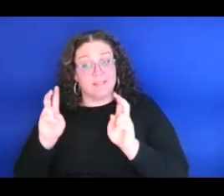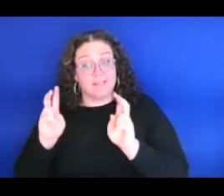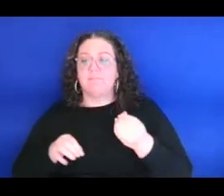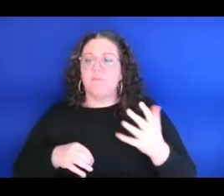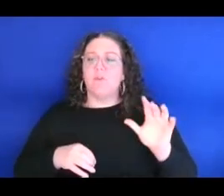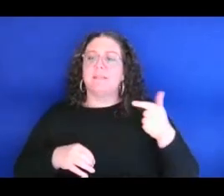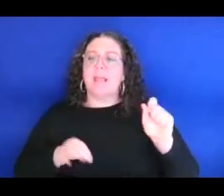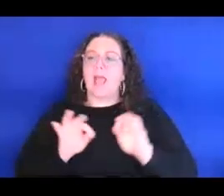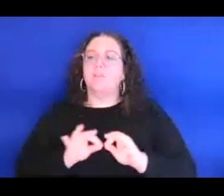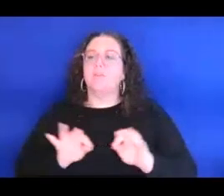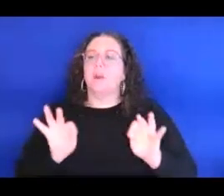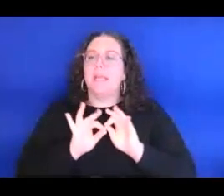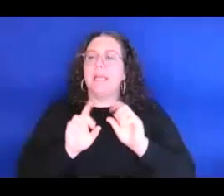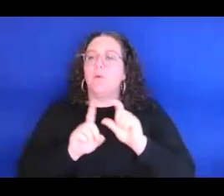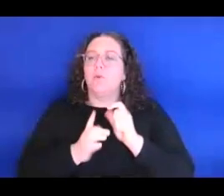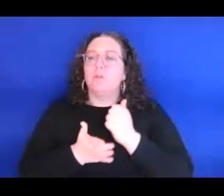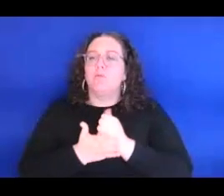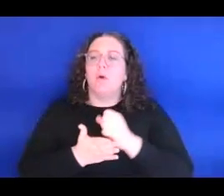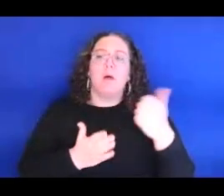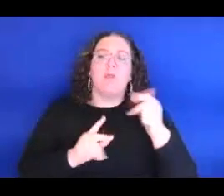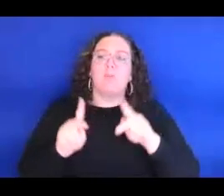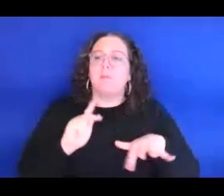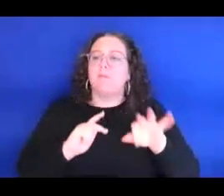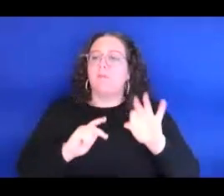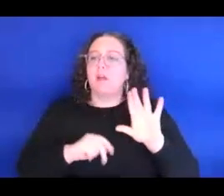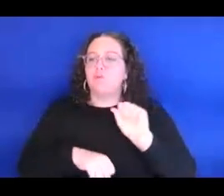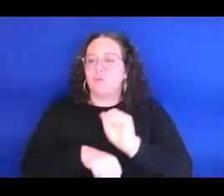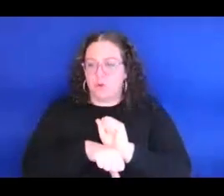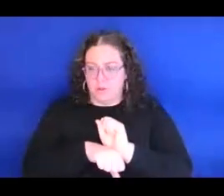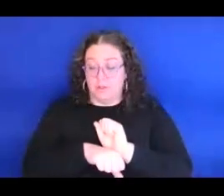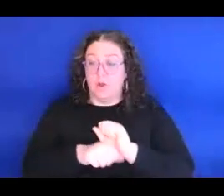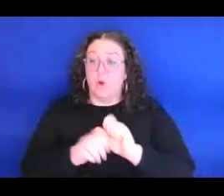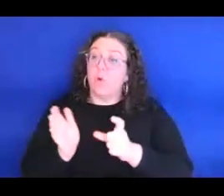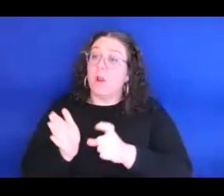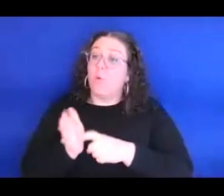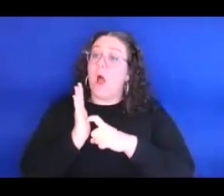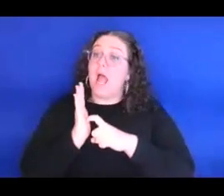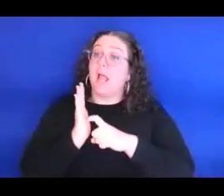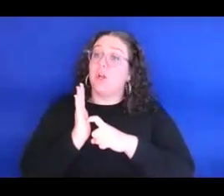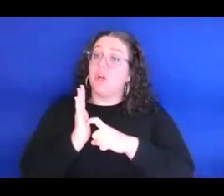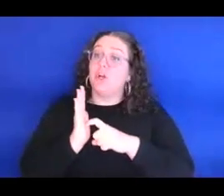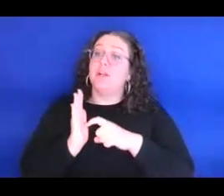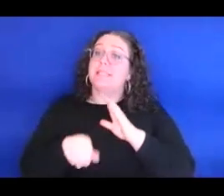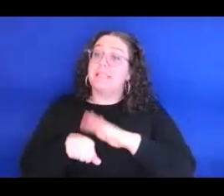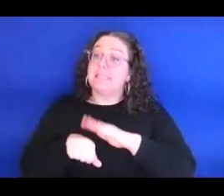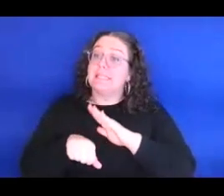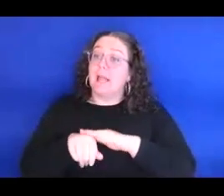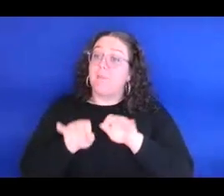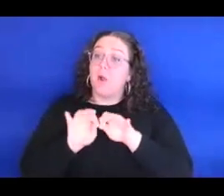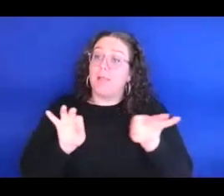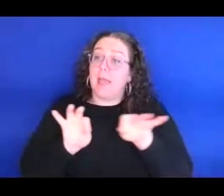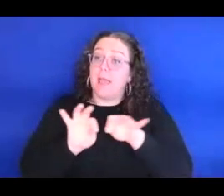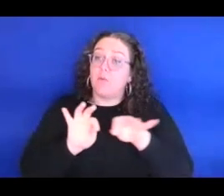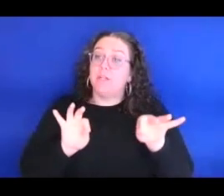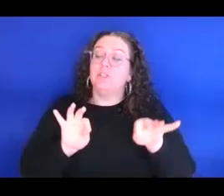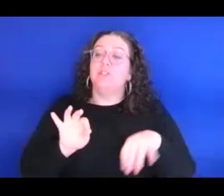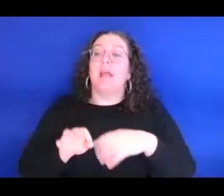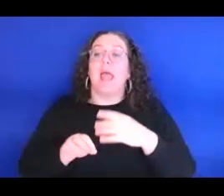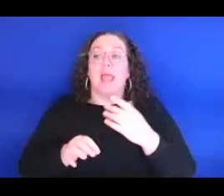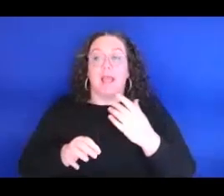find your work, the required disclaimer language, and confirmation that your product meets basic